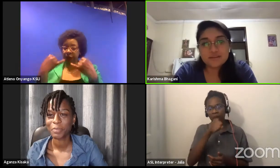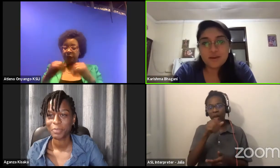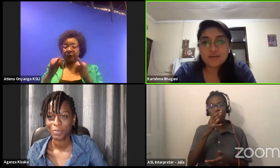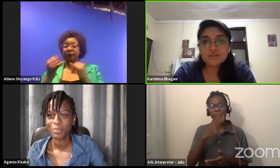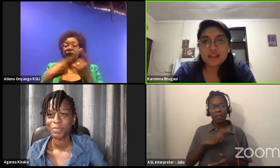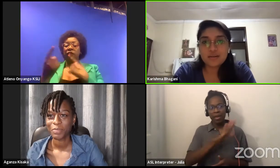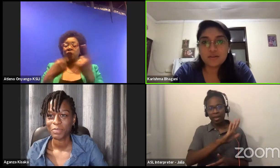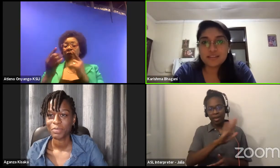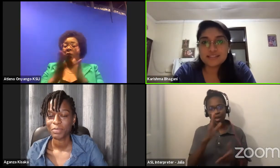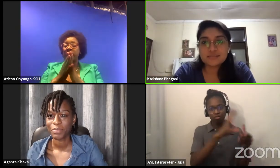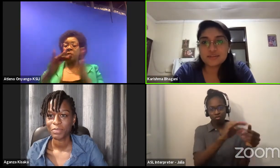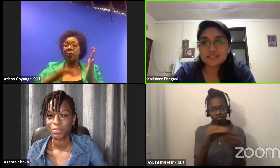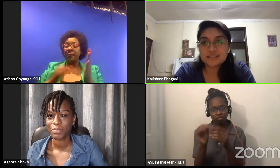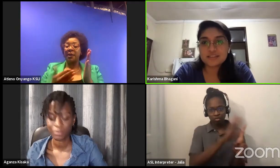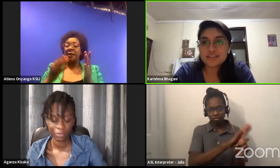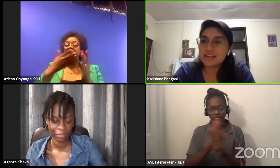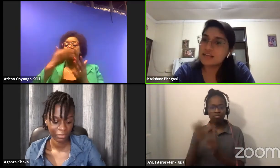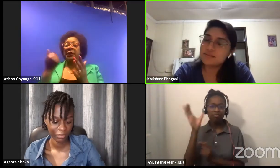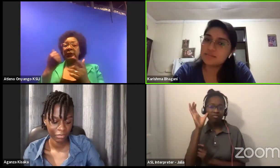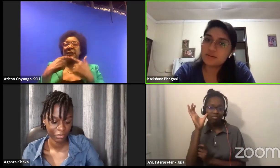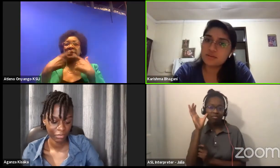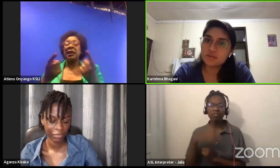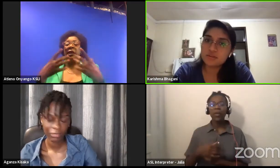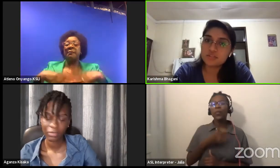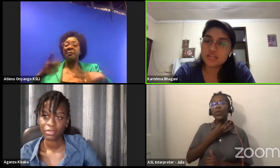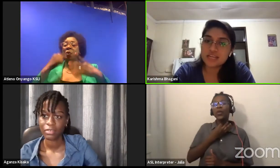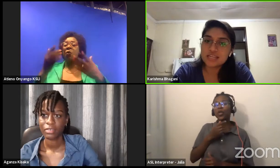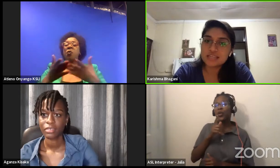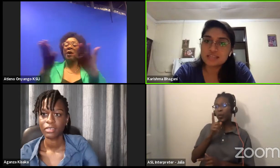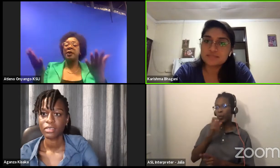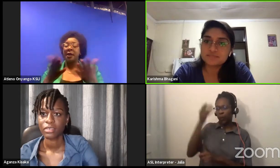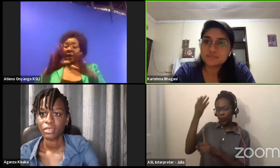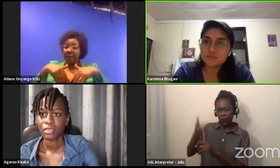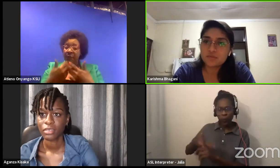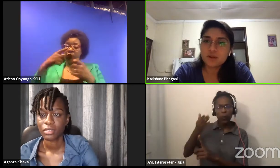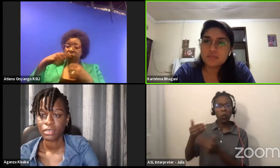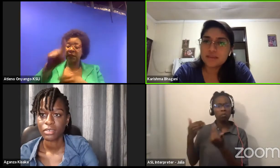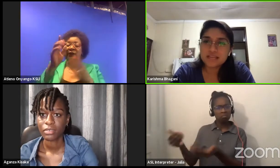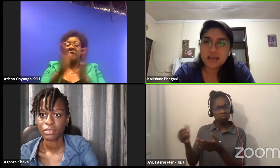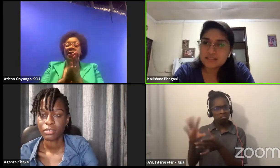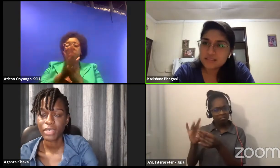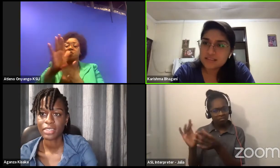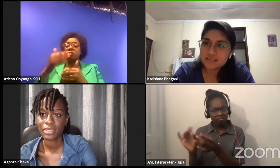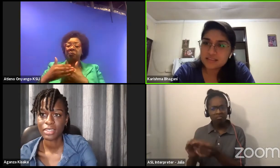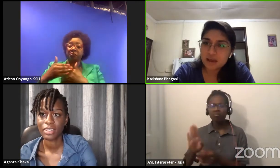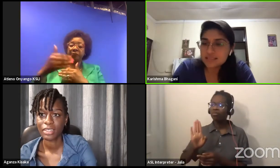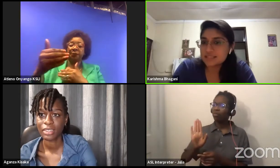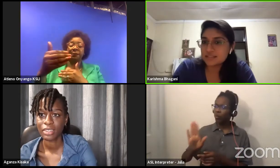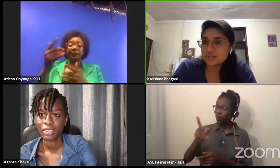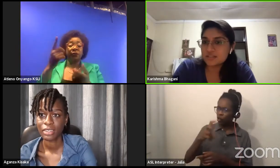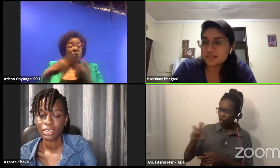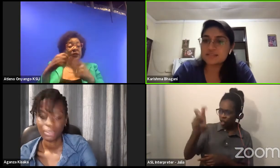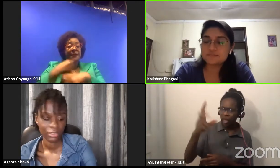But why don't you tell our audiences present here today, a little bit about you and your journey and what makes Aganza the artist that she is.